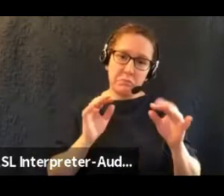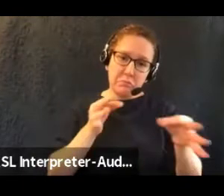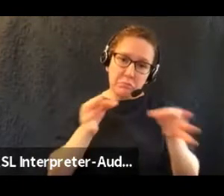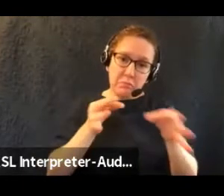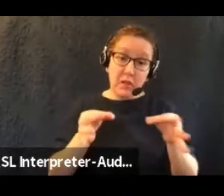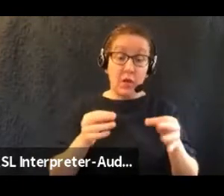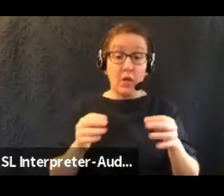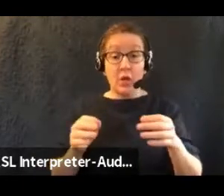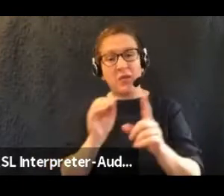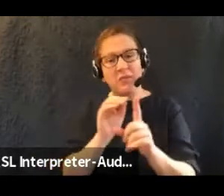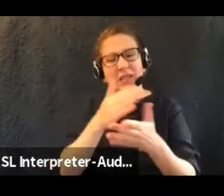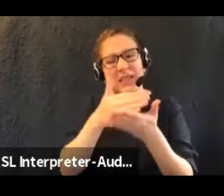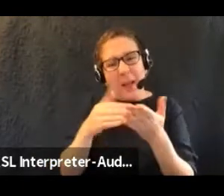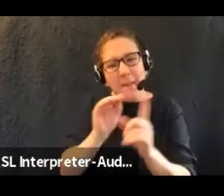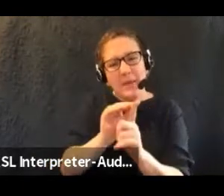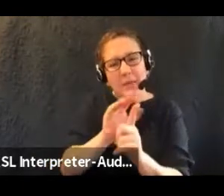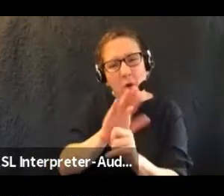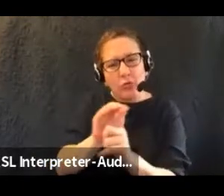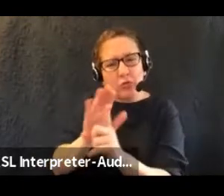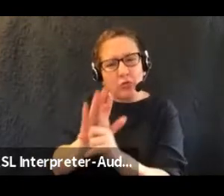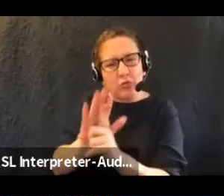exposure to the whole concept of disability.